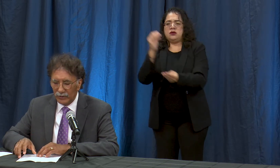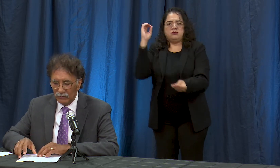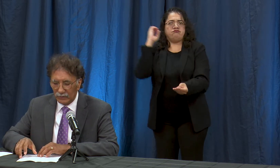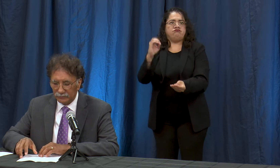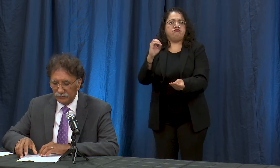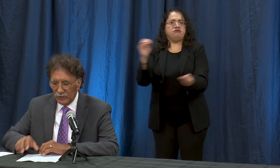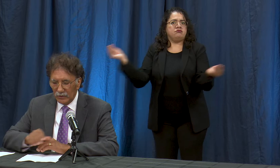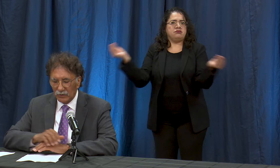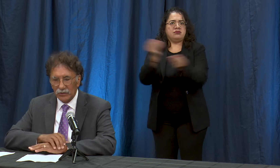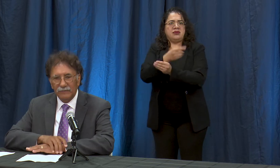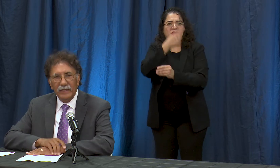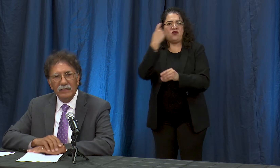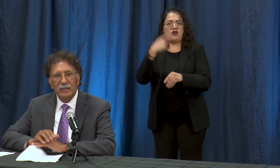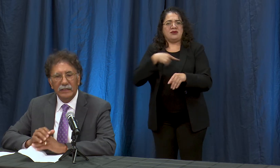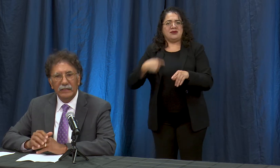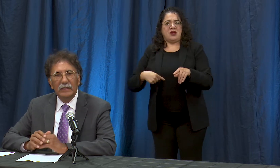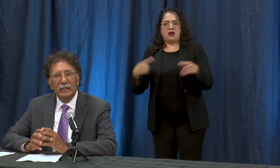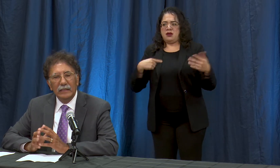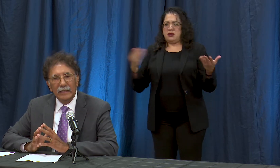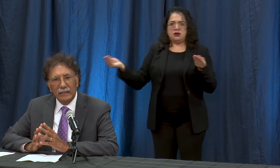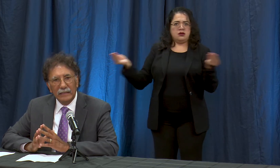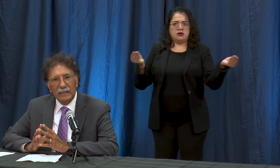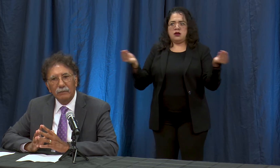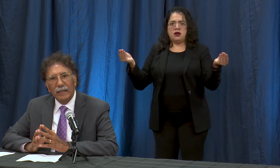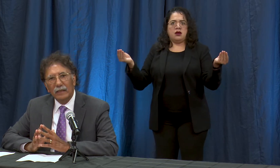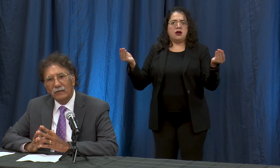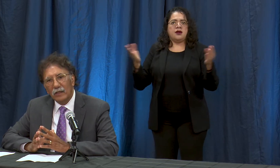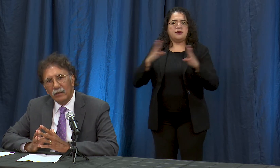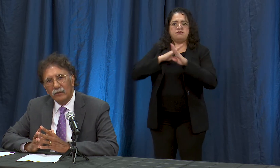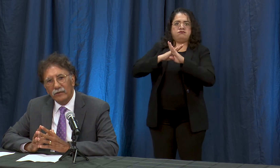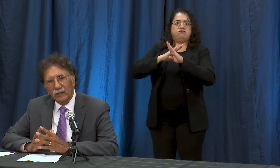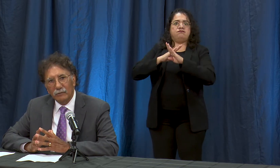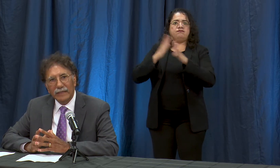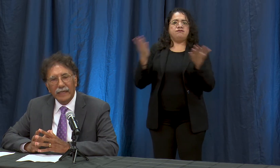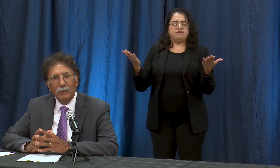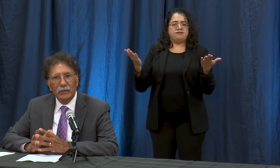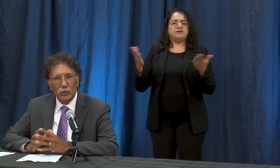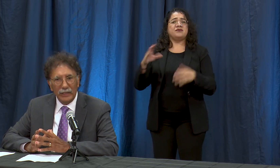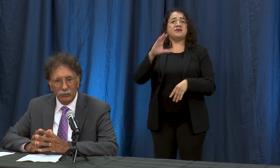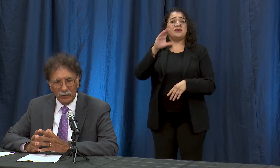Route. So suffice to say that the impact of cargo volume began with the trade war